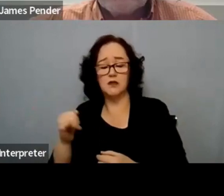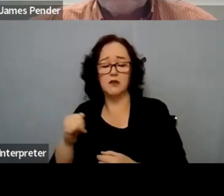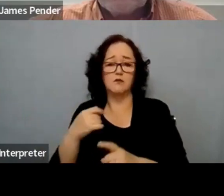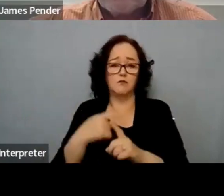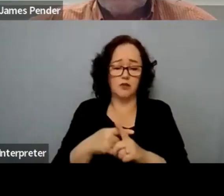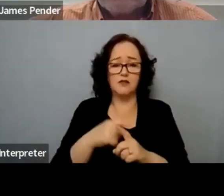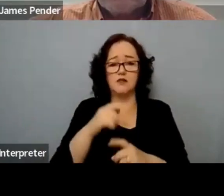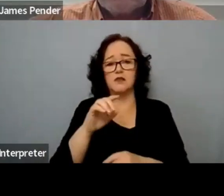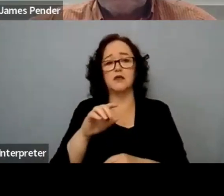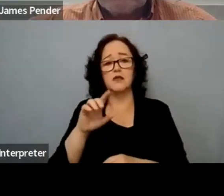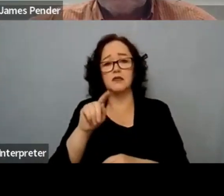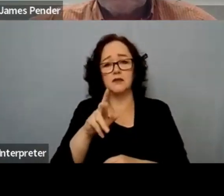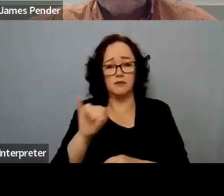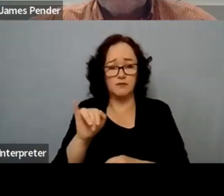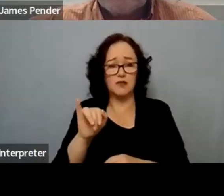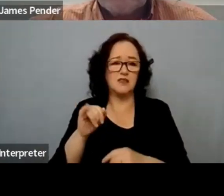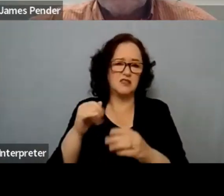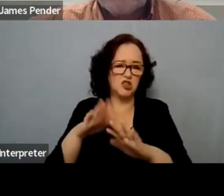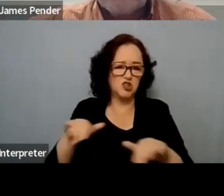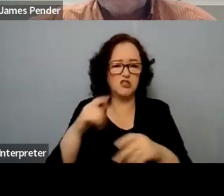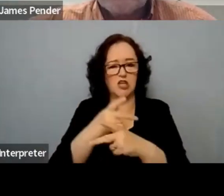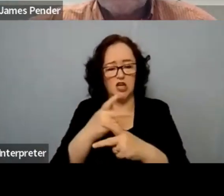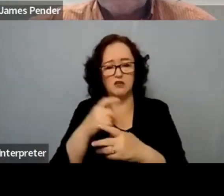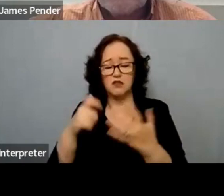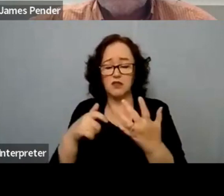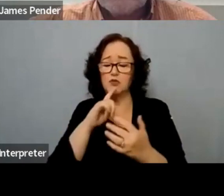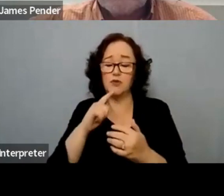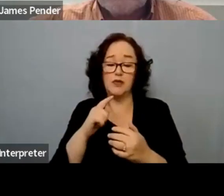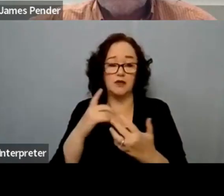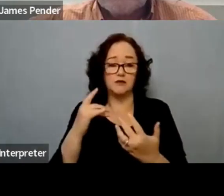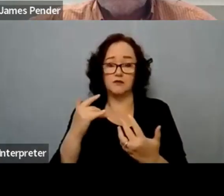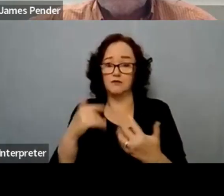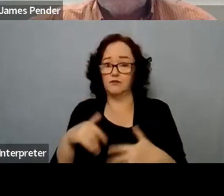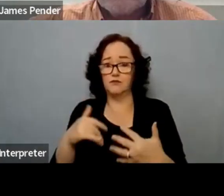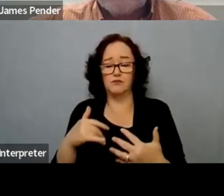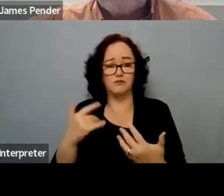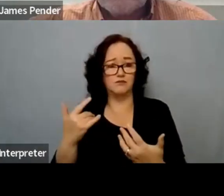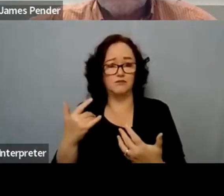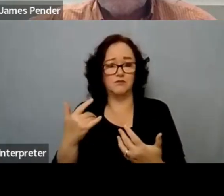things. It's it's just this lightbulb moment of why did why is this piece so often